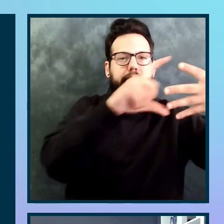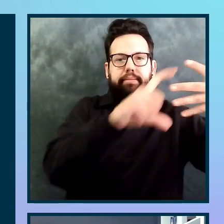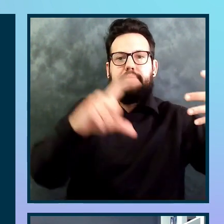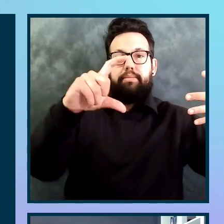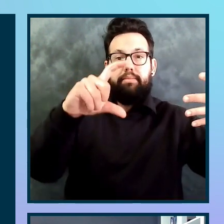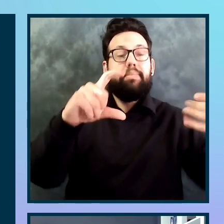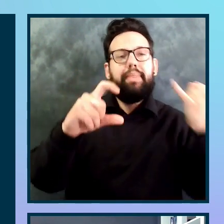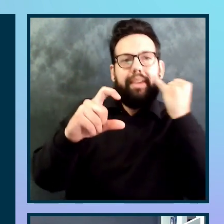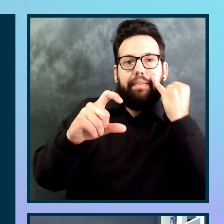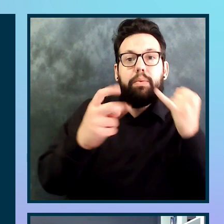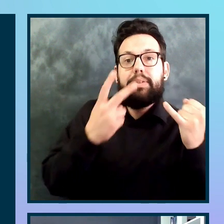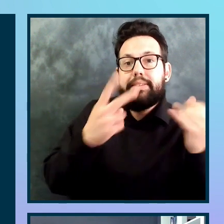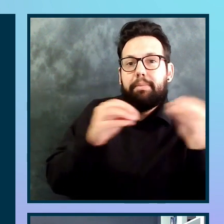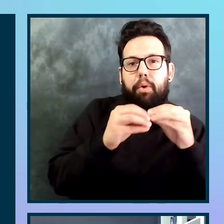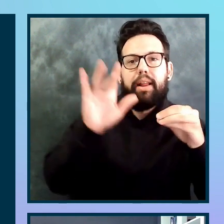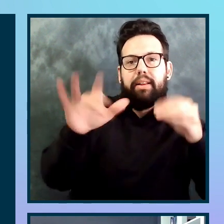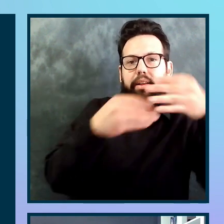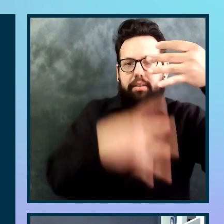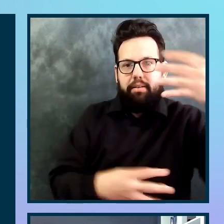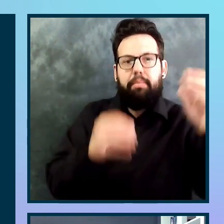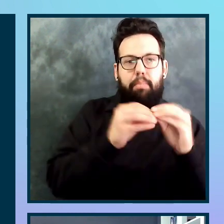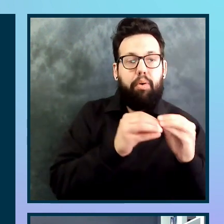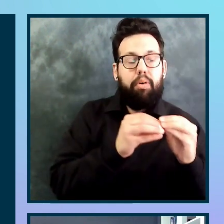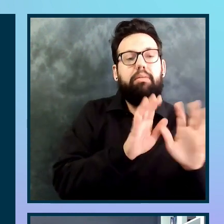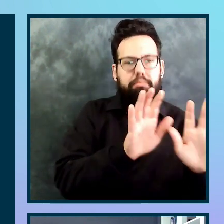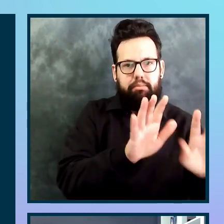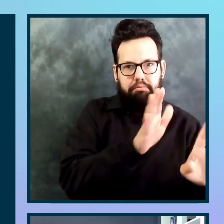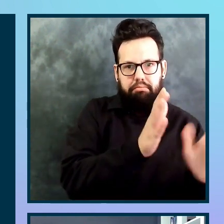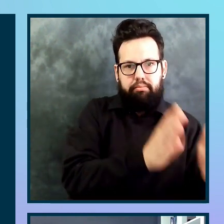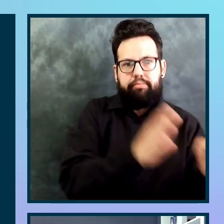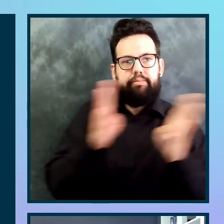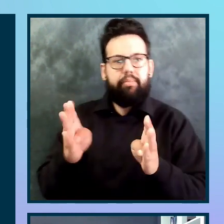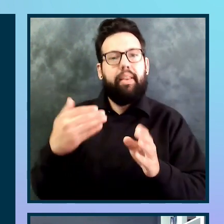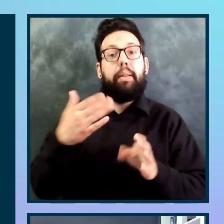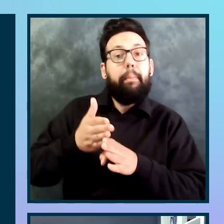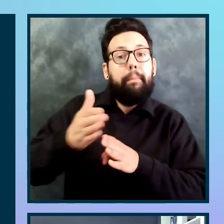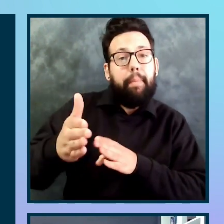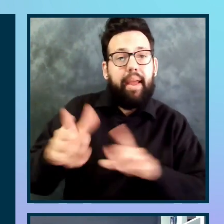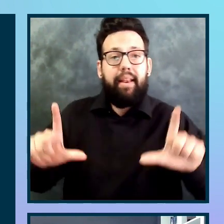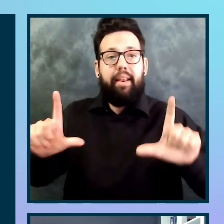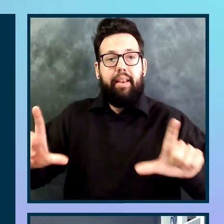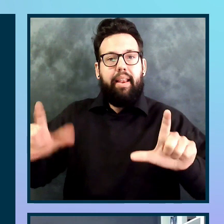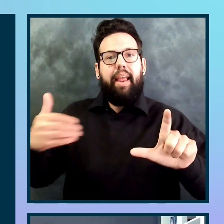On the right hand side, where we have all of the product cards. There is the category name, Bestsellers.